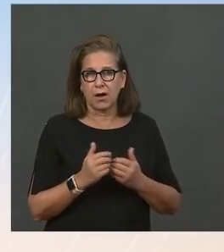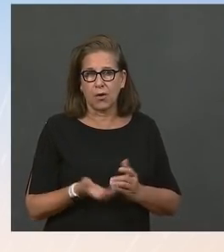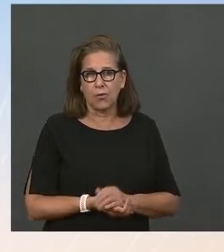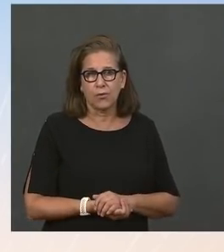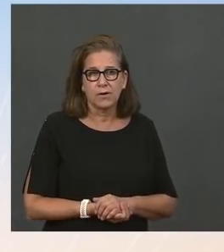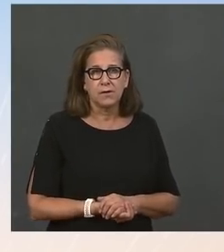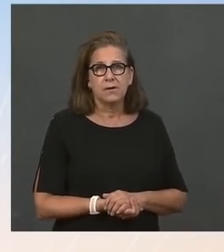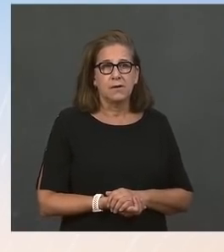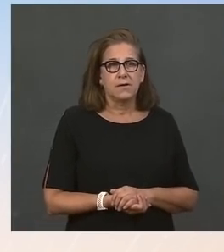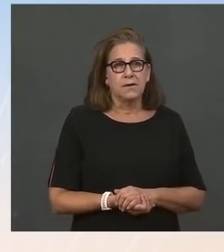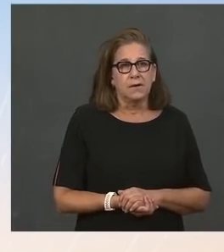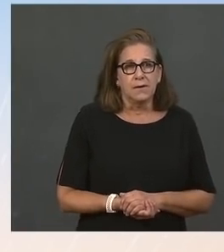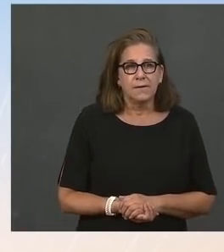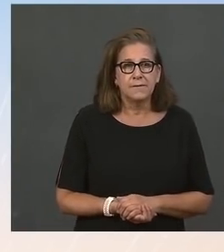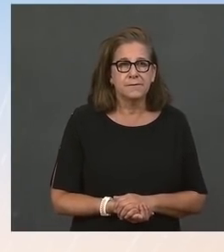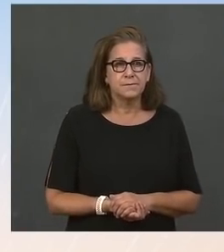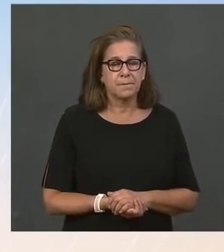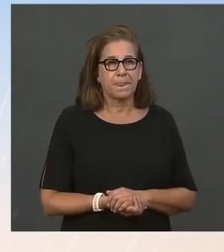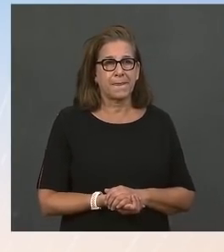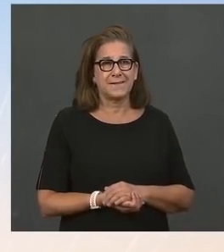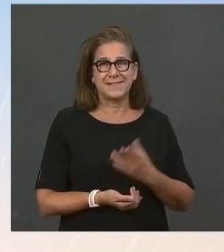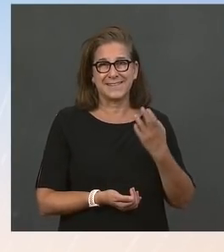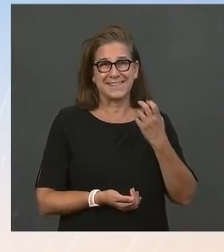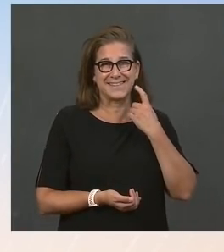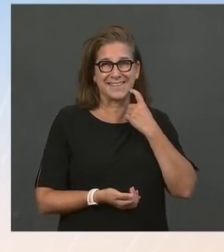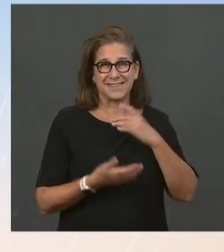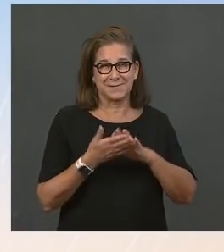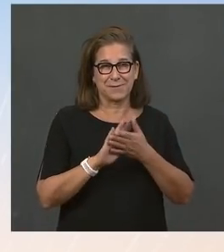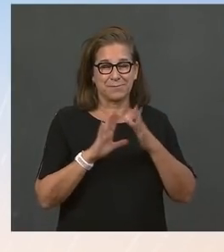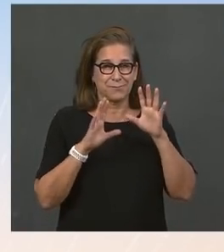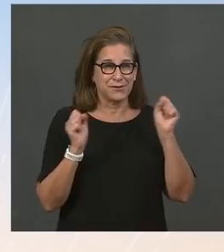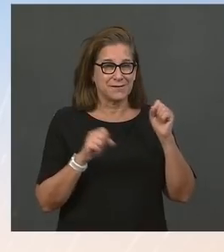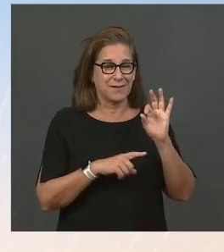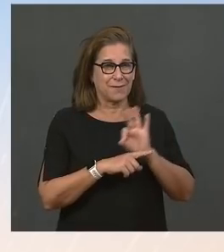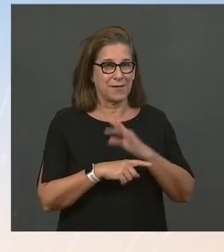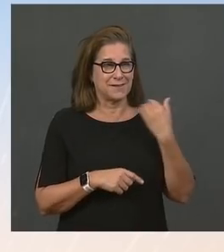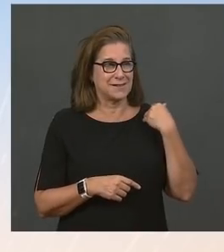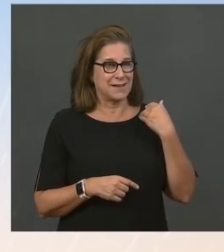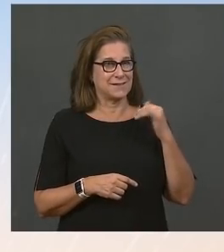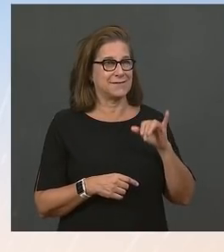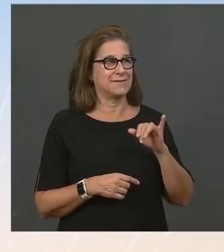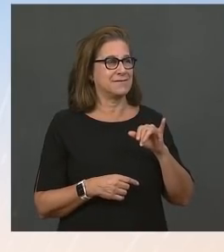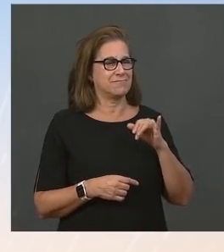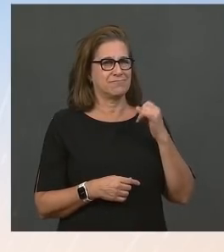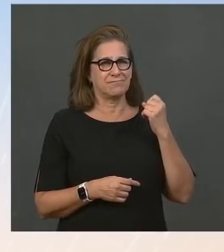and he knows and understands, as he said last night, that making community college accessible,